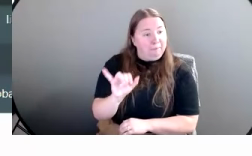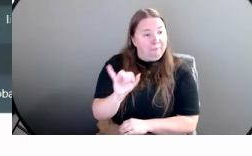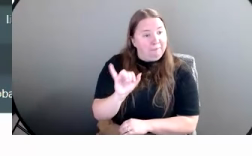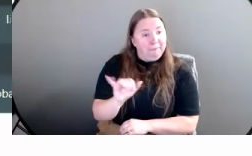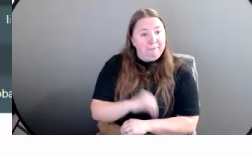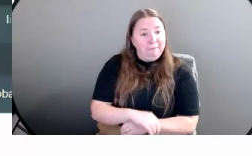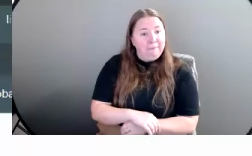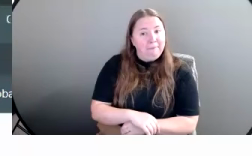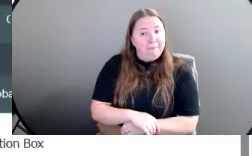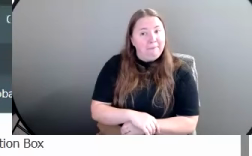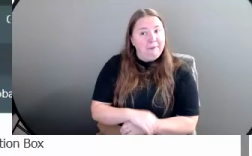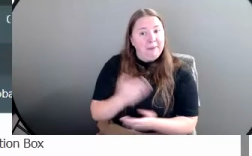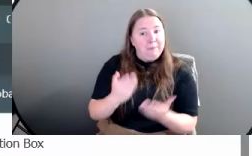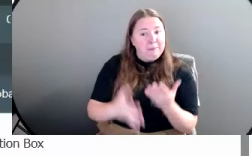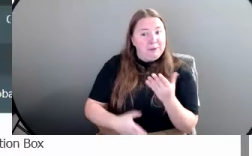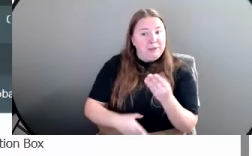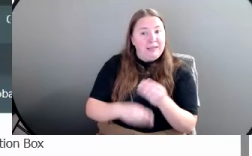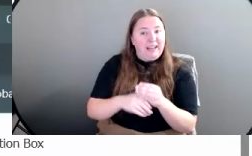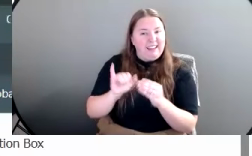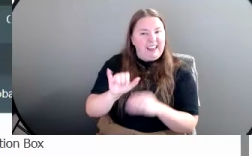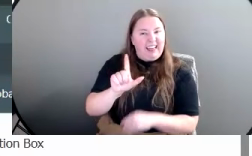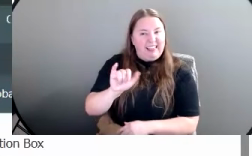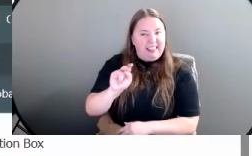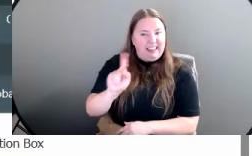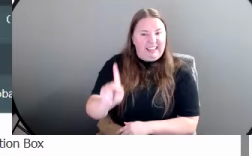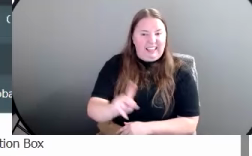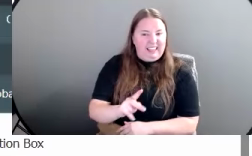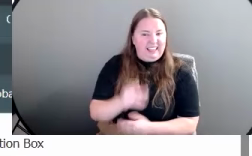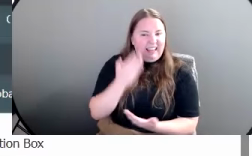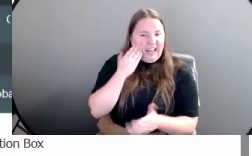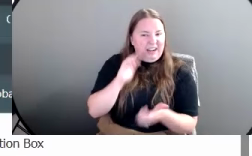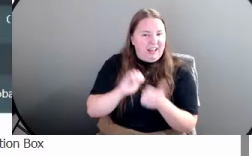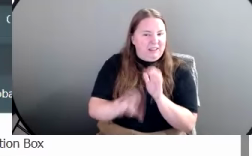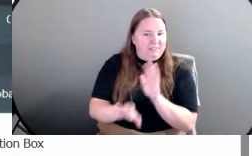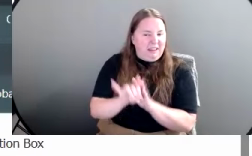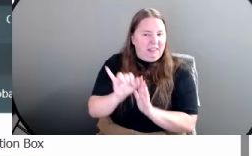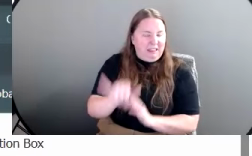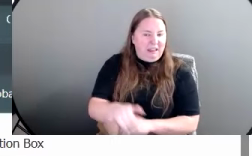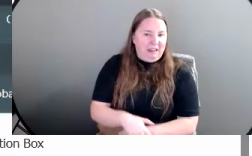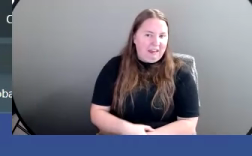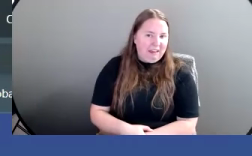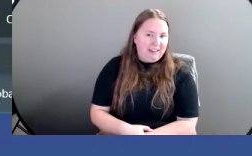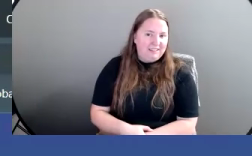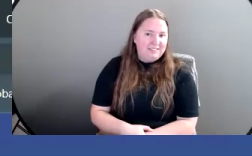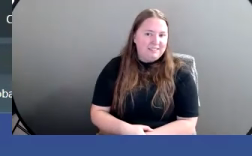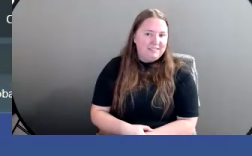Maybe you could put that one either. However you found that, and, that last one.